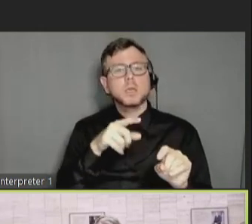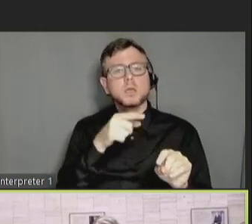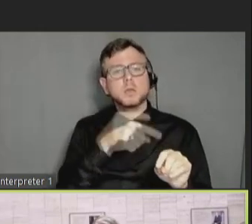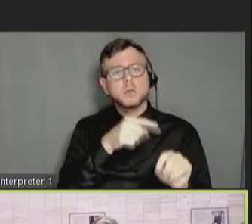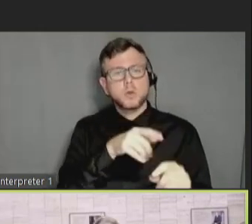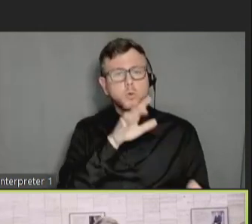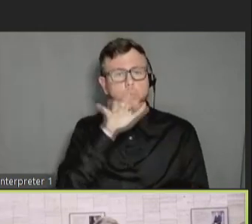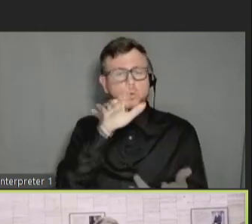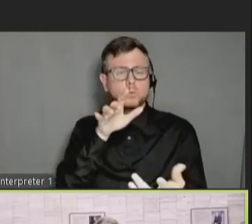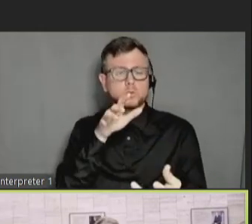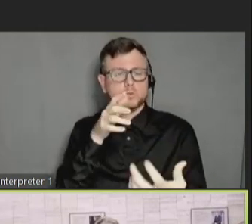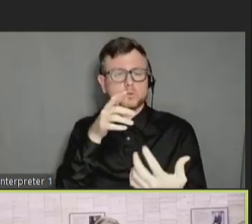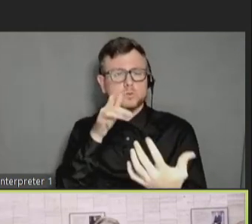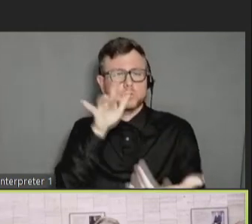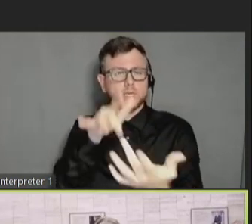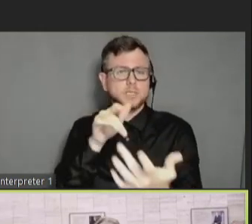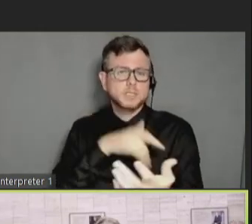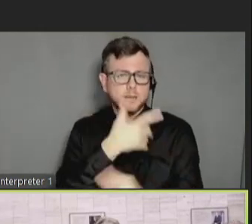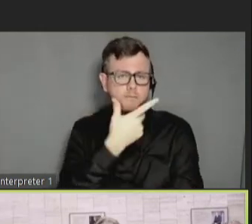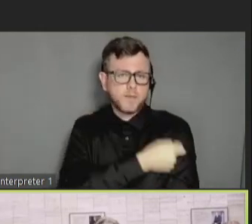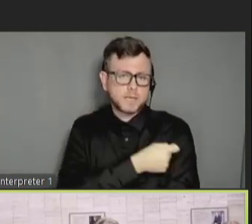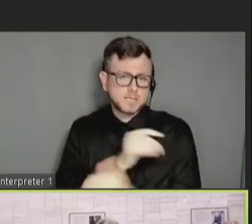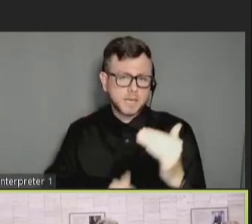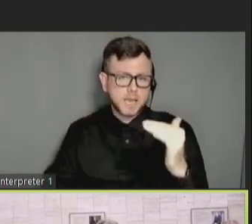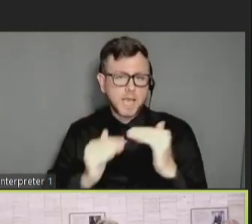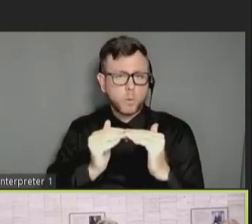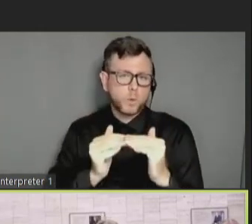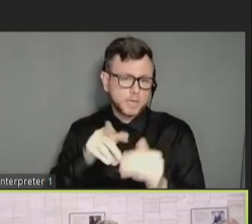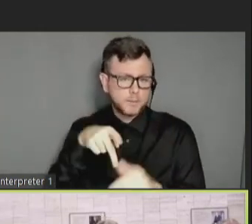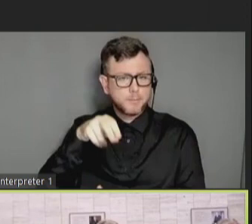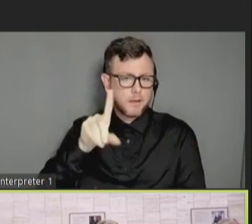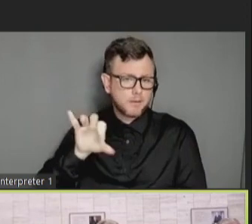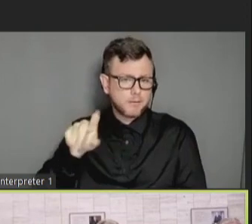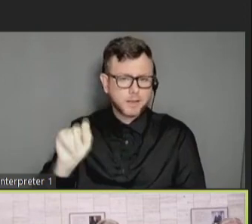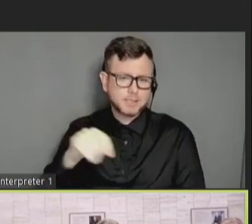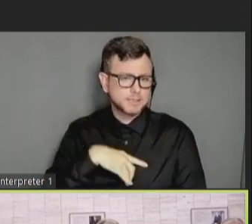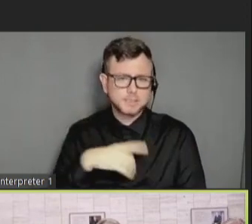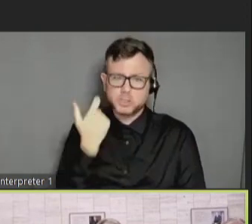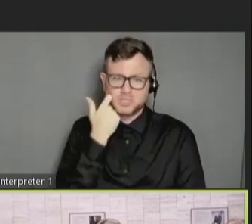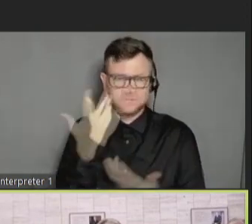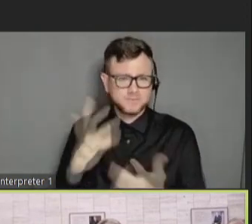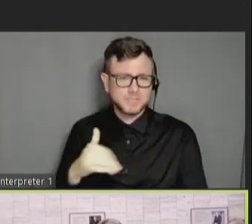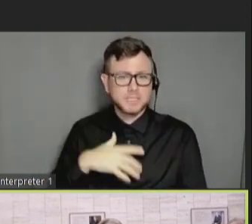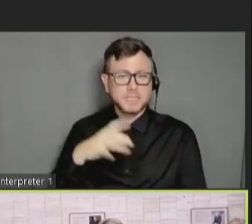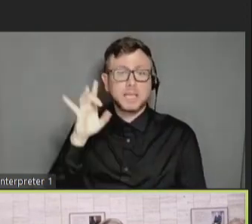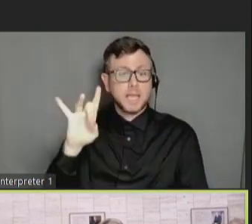that just concluded with the eighth episode. So, we've been releasing episodes in a series